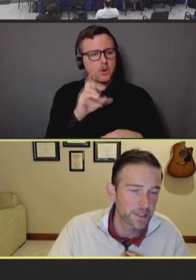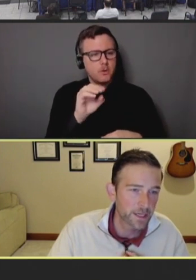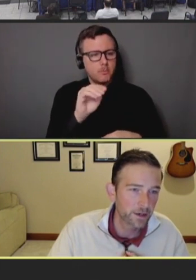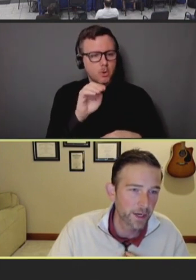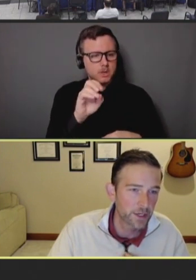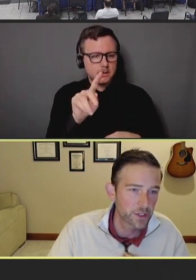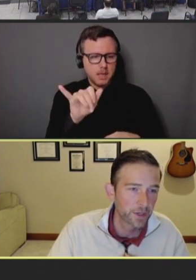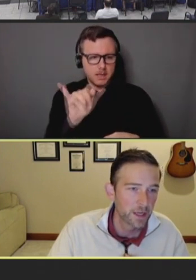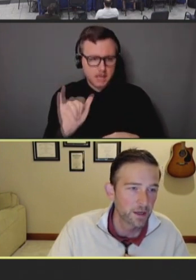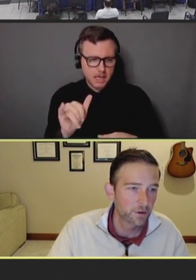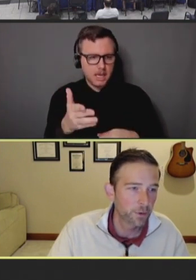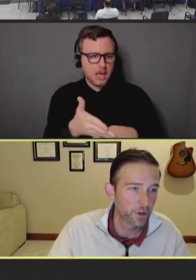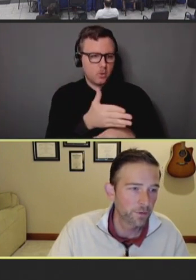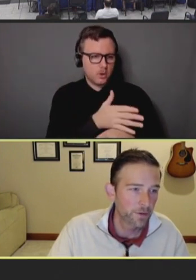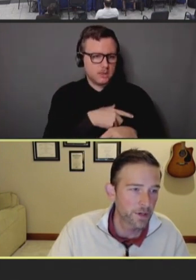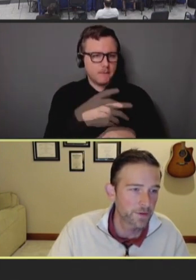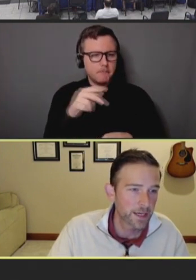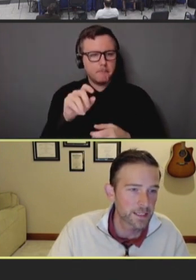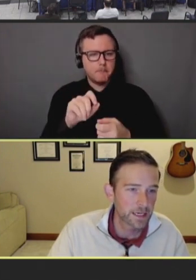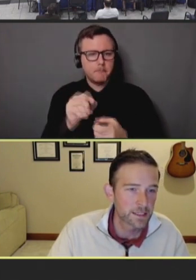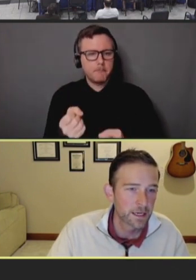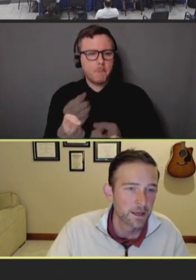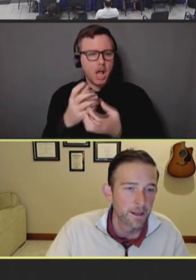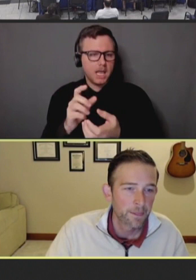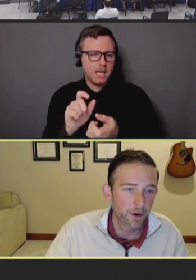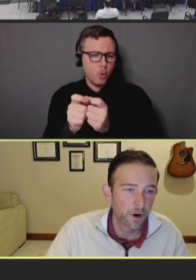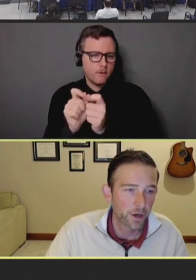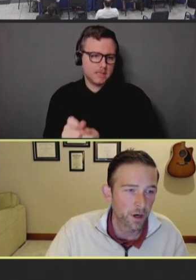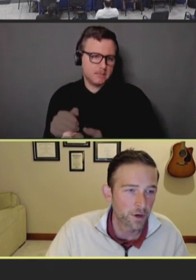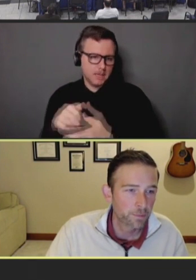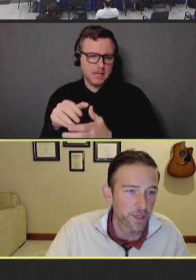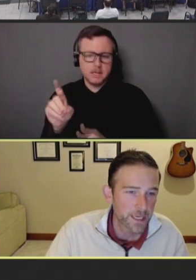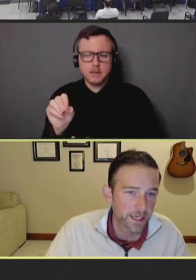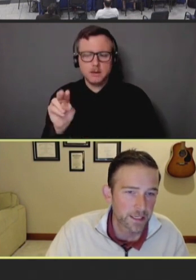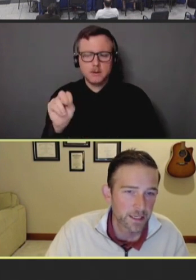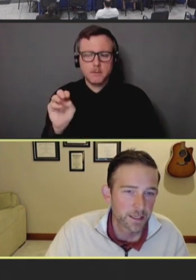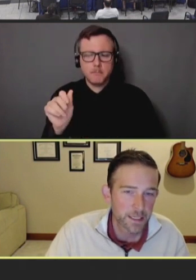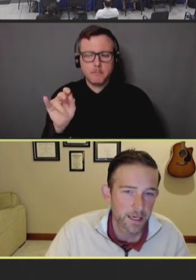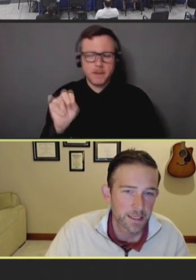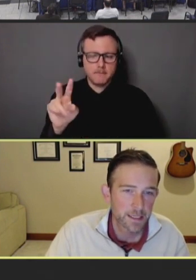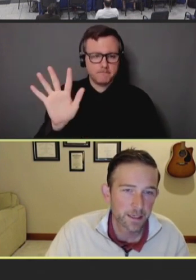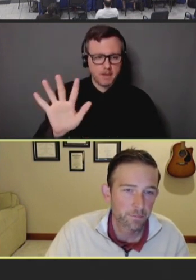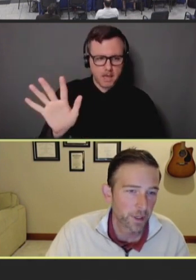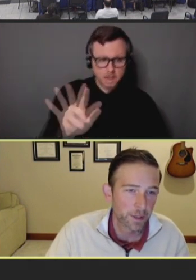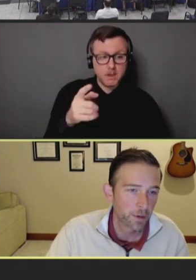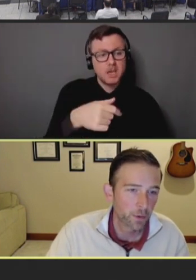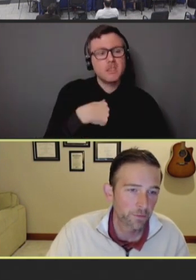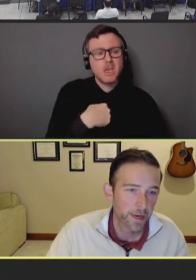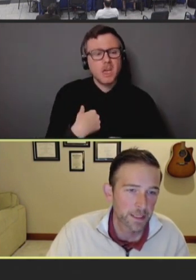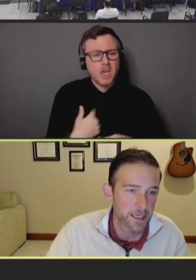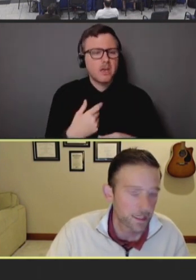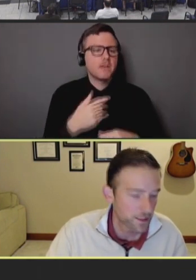attenuation of poliovirus vaccines. There are unprotected sites in both vaccines.